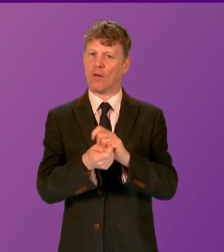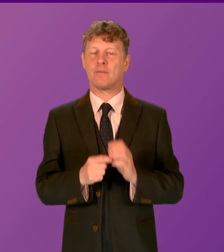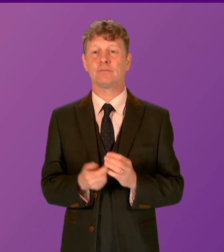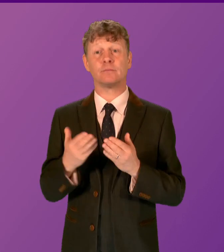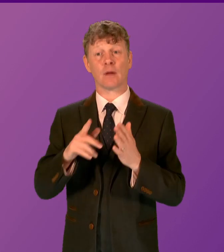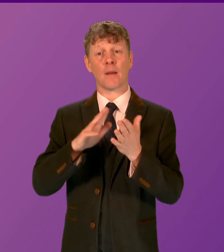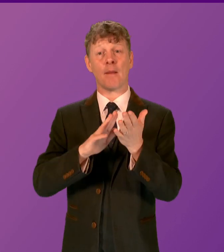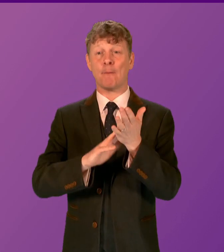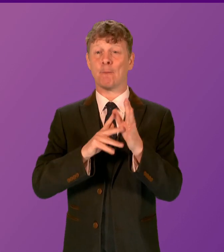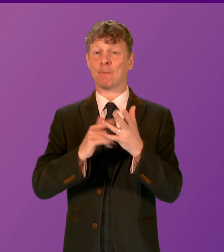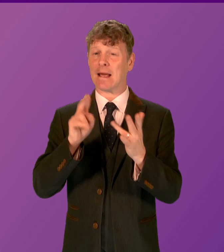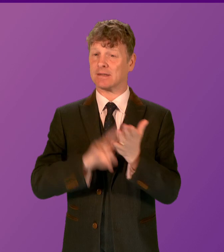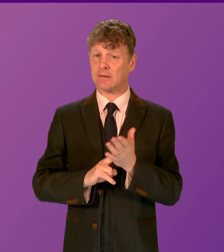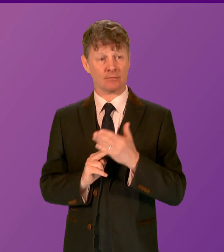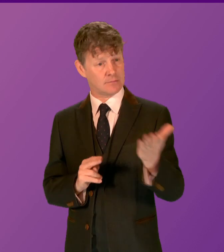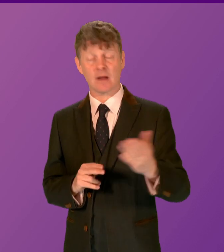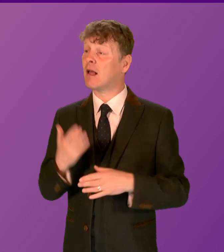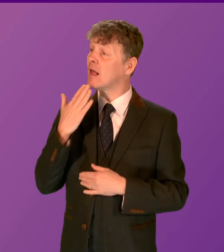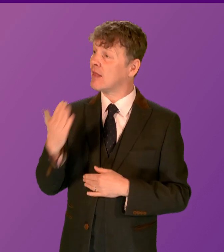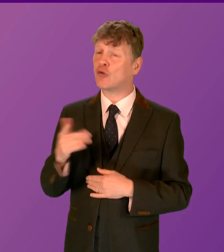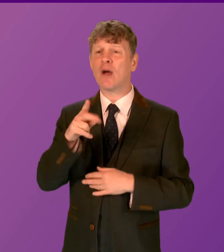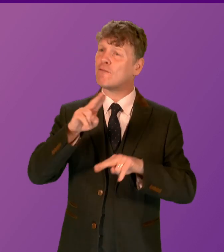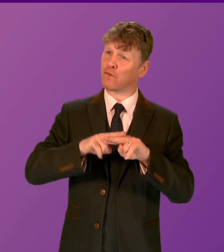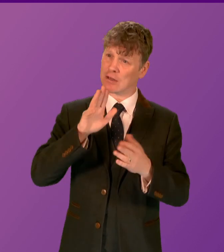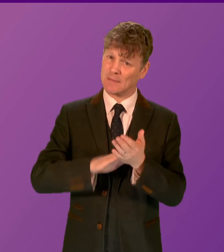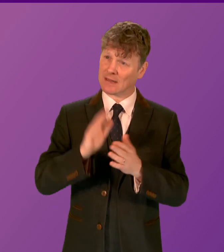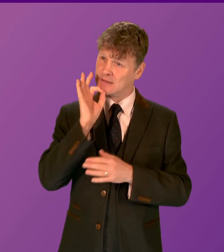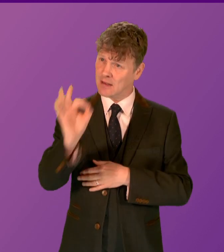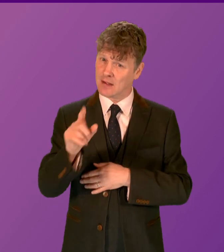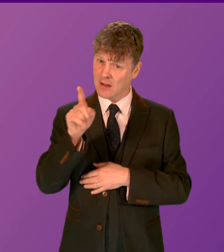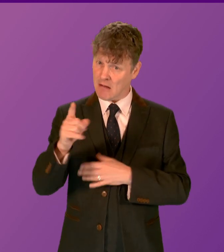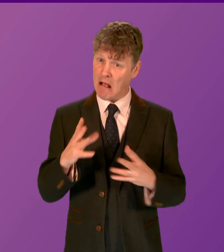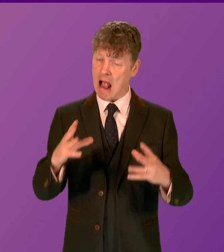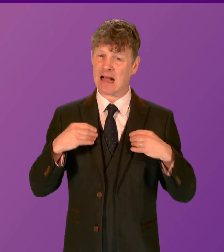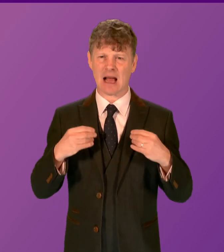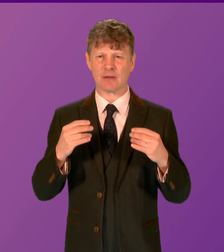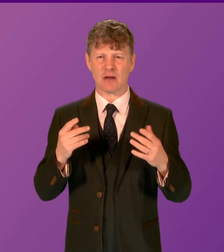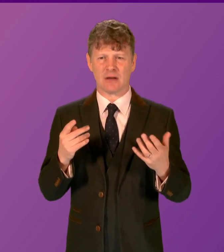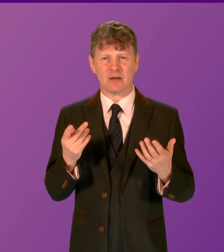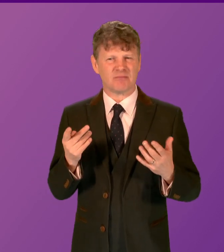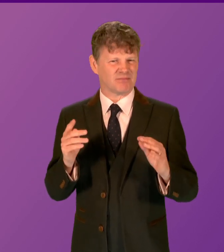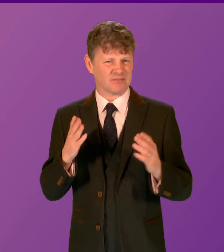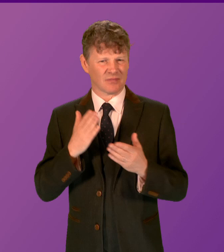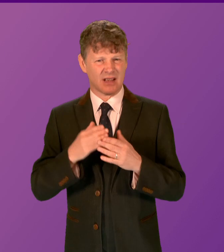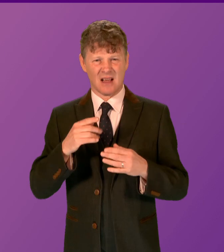Would the First Minister accept that no one is being harassed at those vigils and protests,